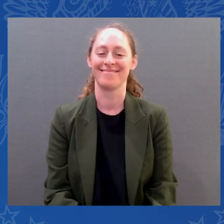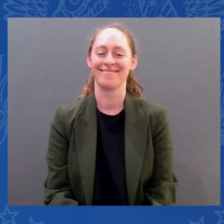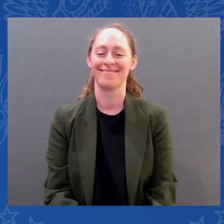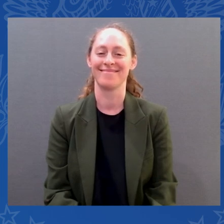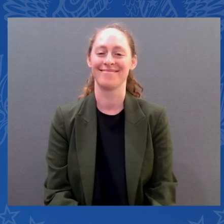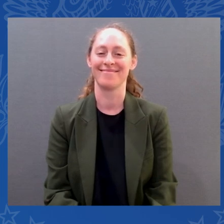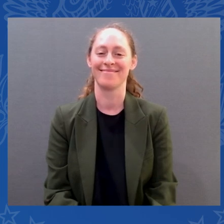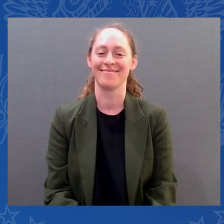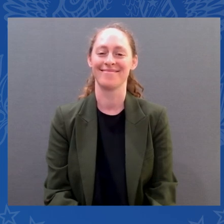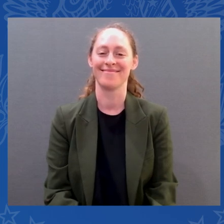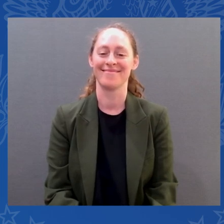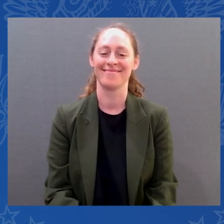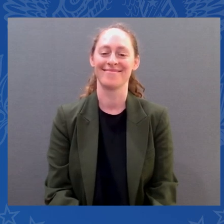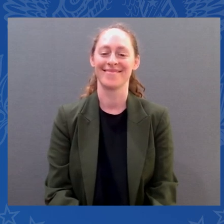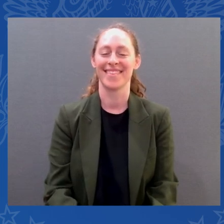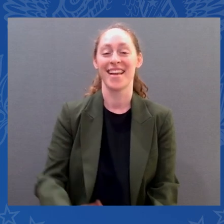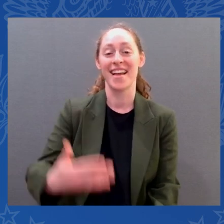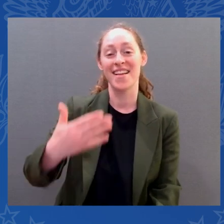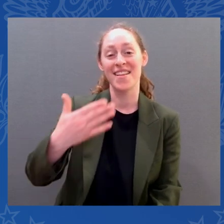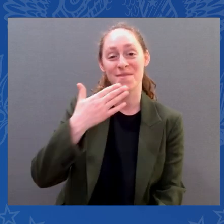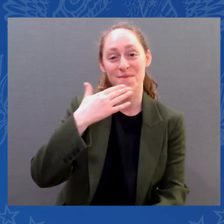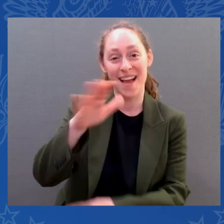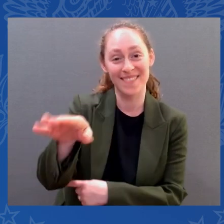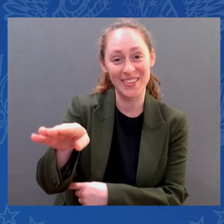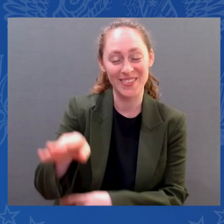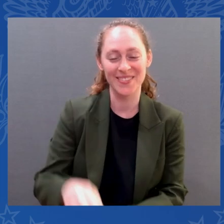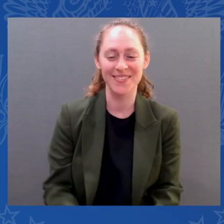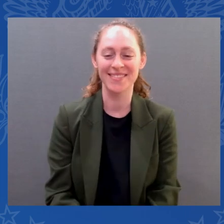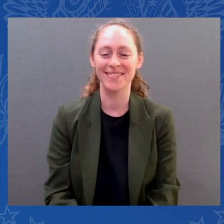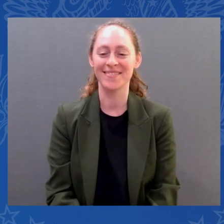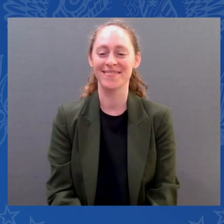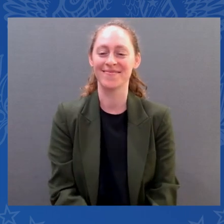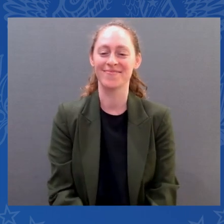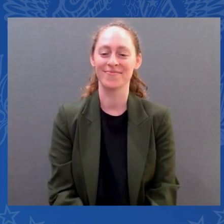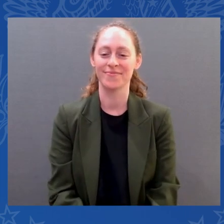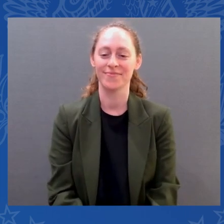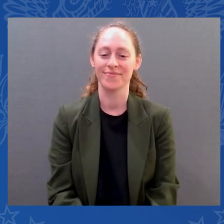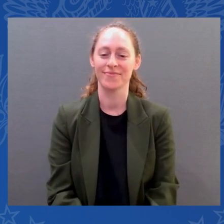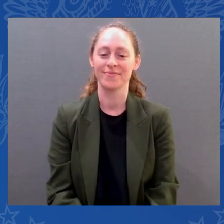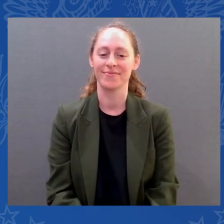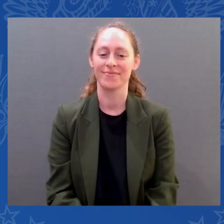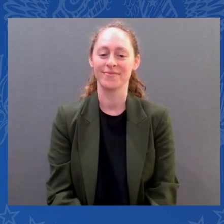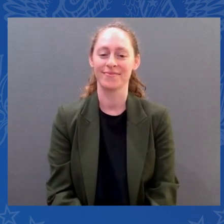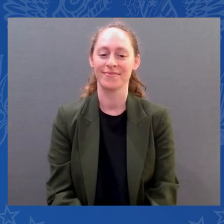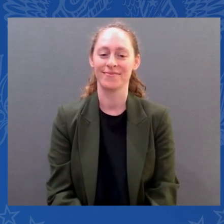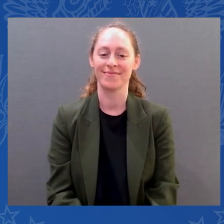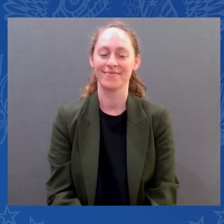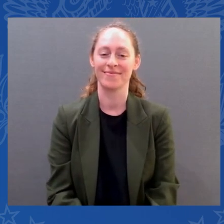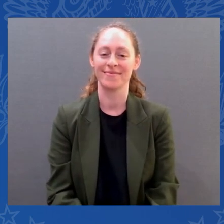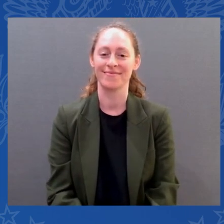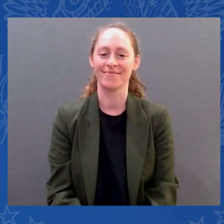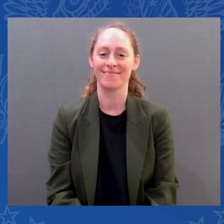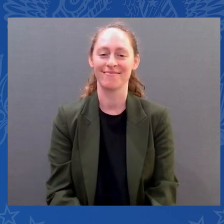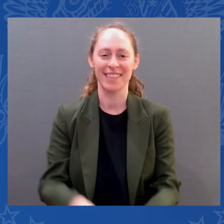The Vice President: Good afternoon. Good afternoon. Please have a seat. Good afternoon, everyone.